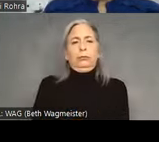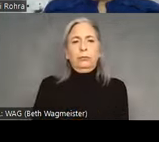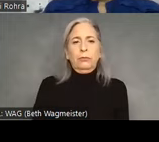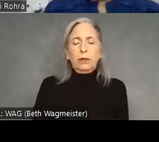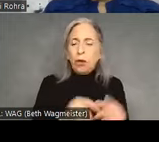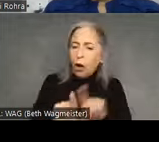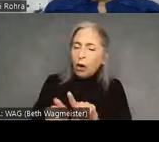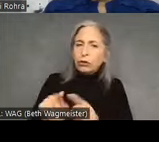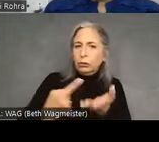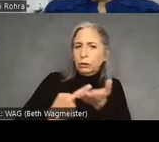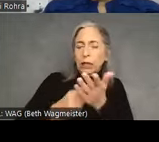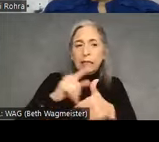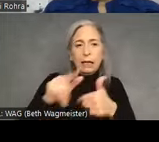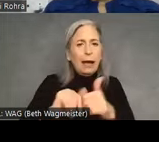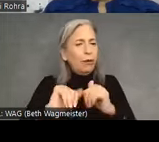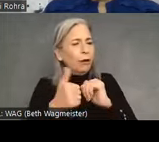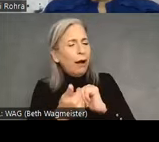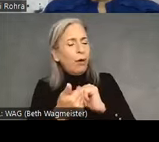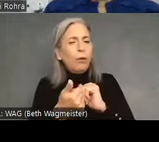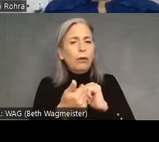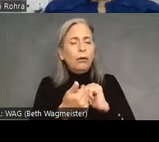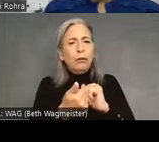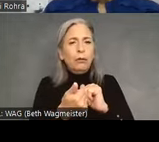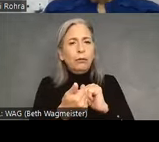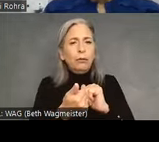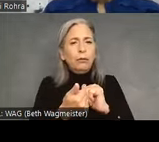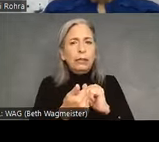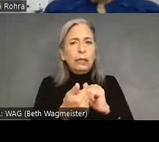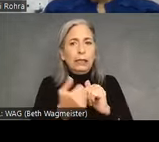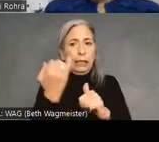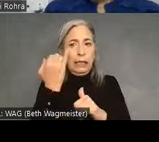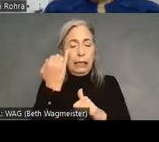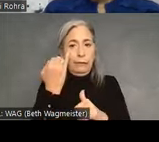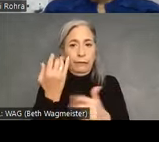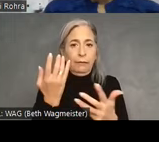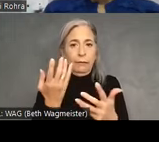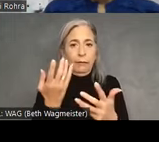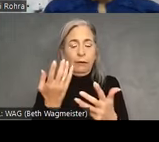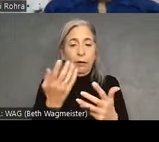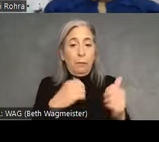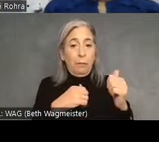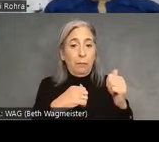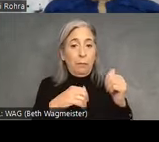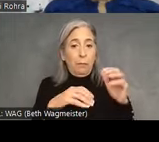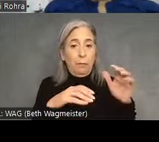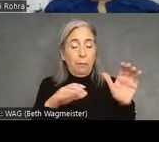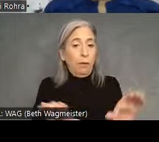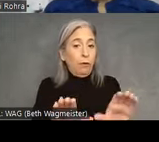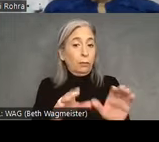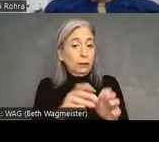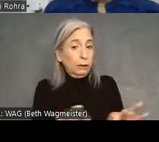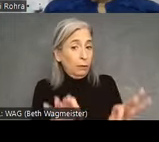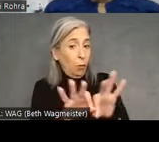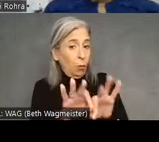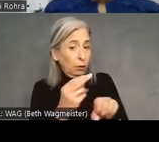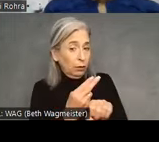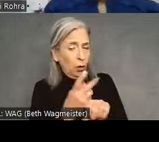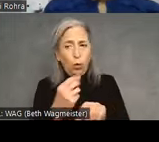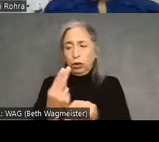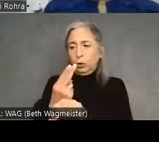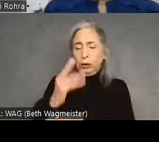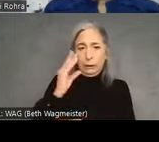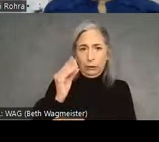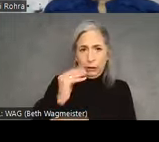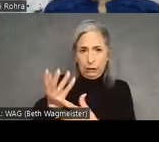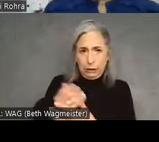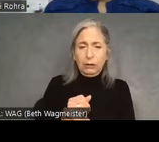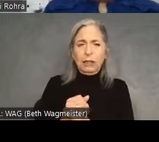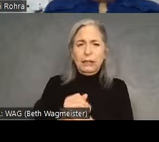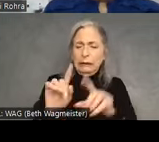about whether WCAG conformance is important versus user experience. There will be different examples